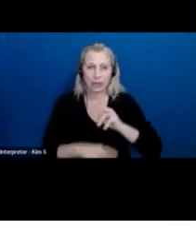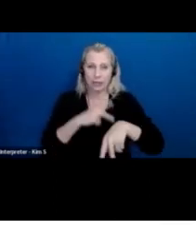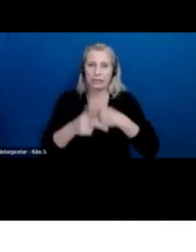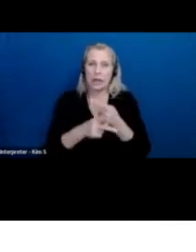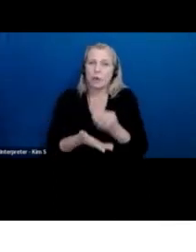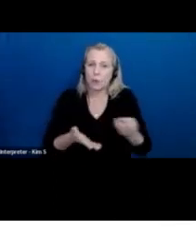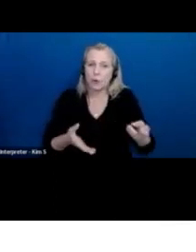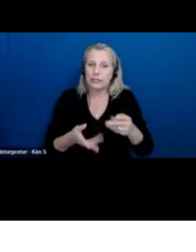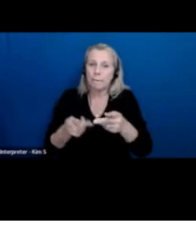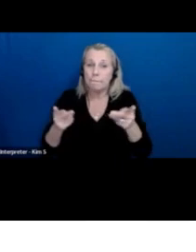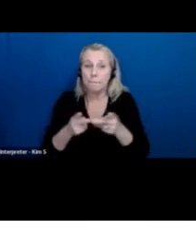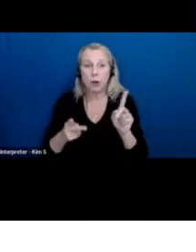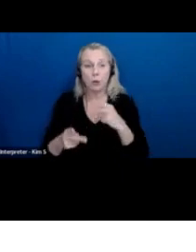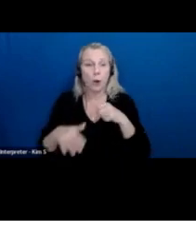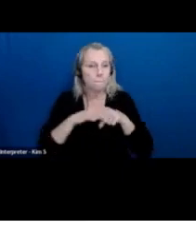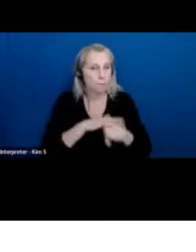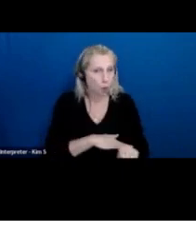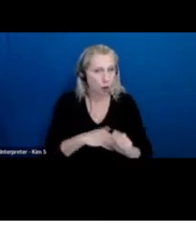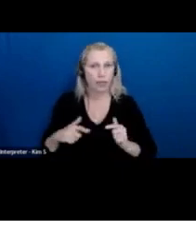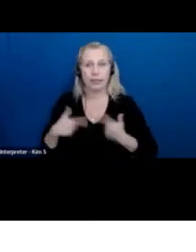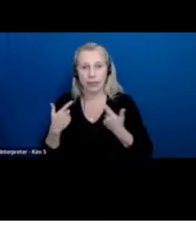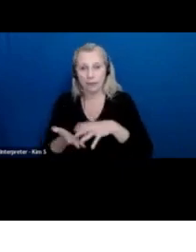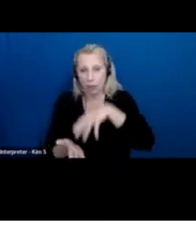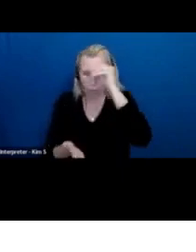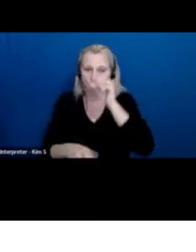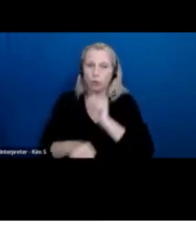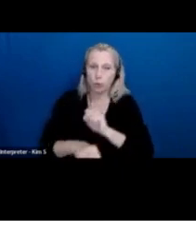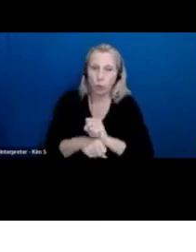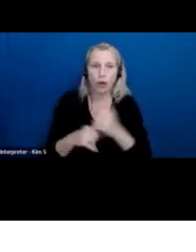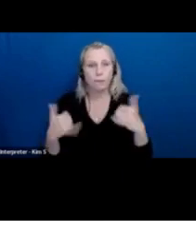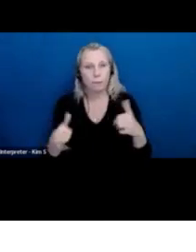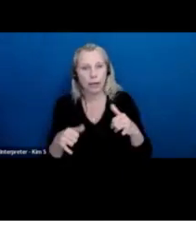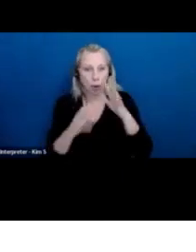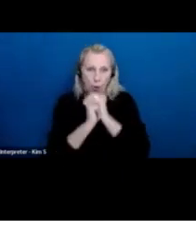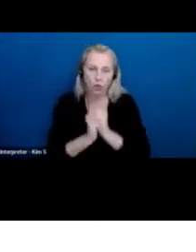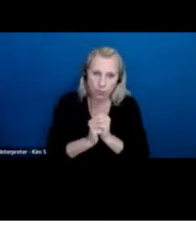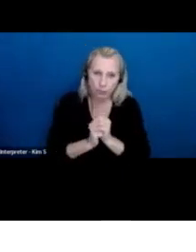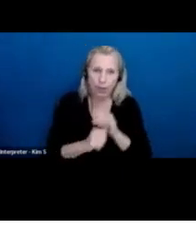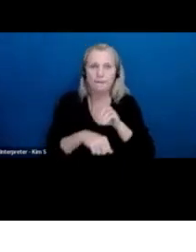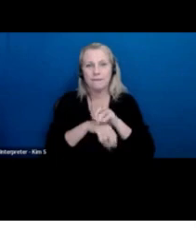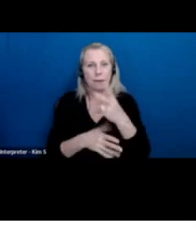places where we are born, live, learn, work, play and worship affects both our quality of life